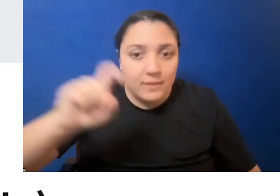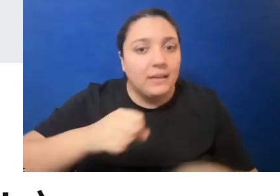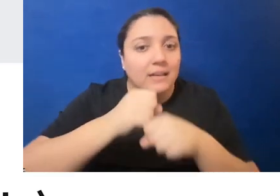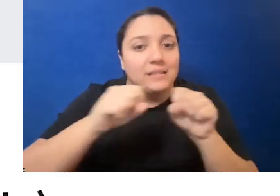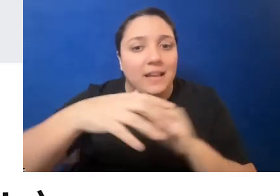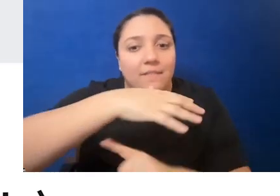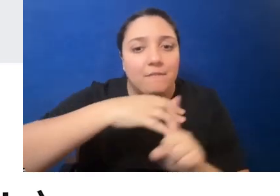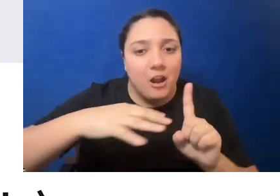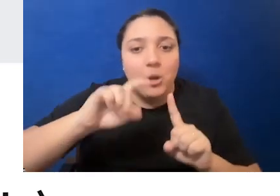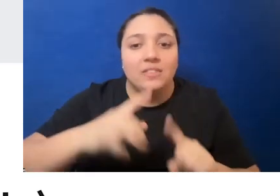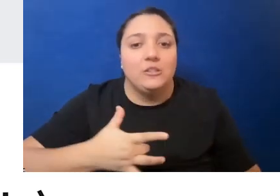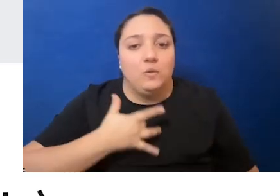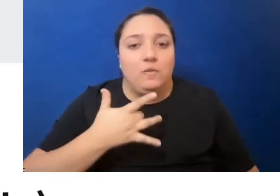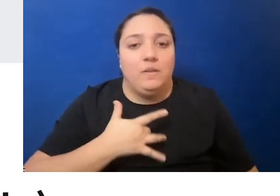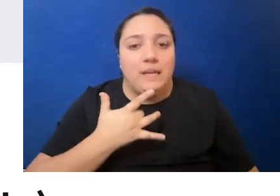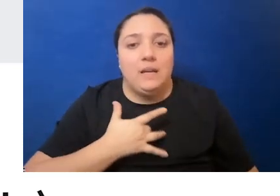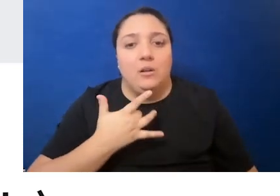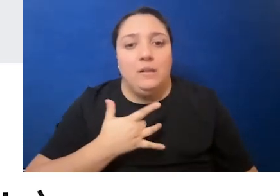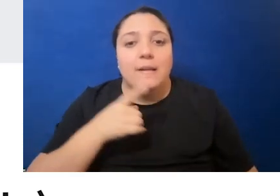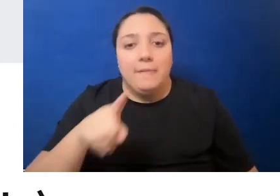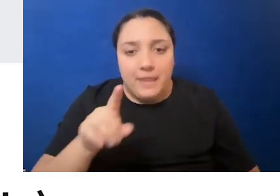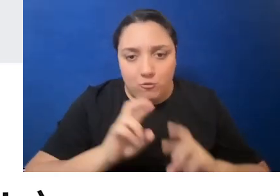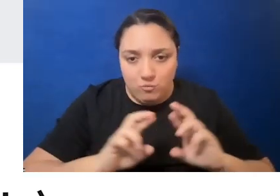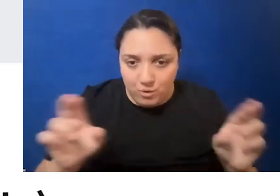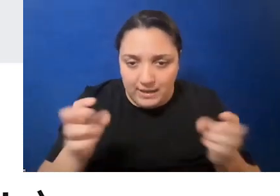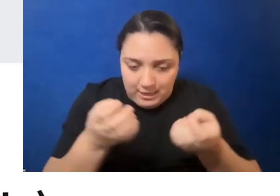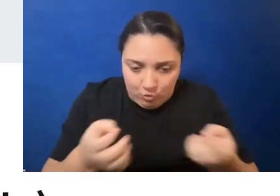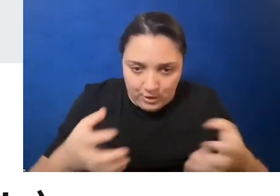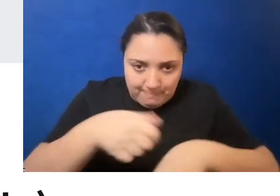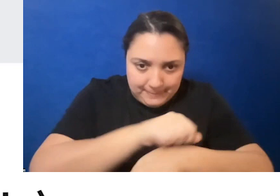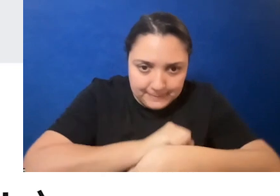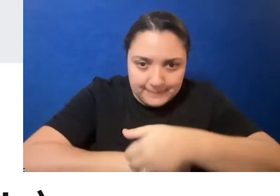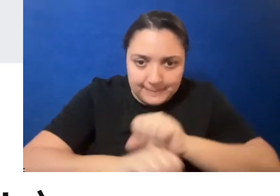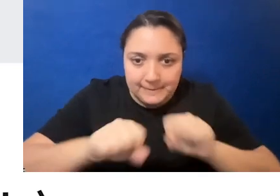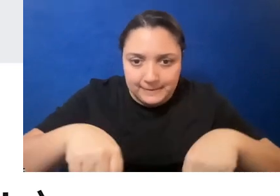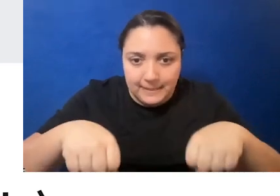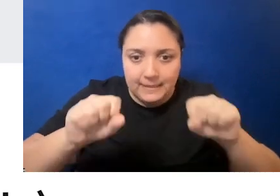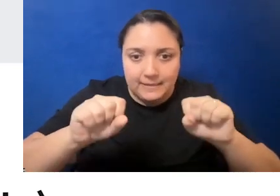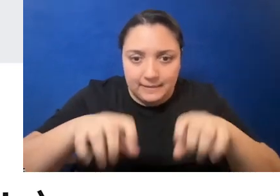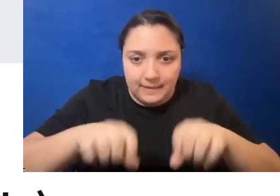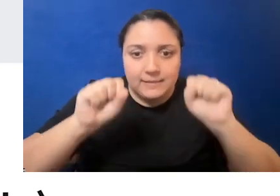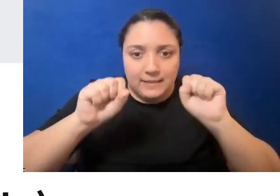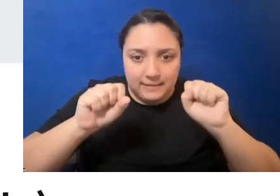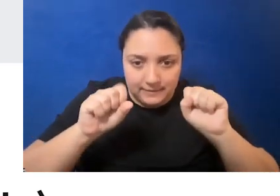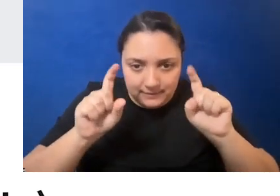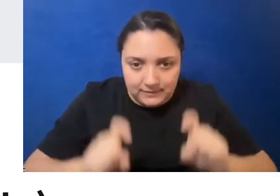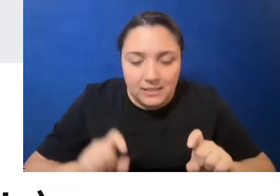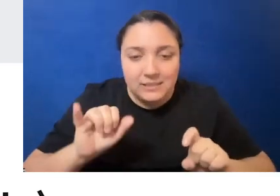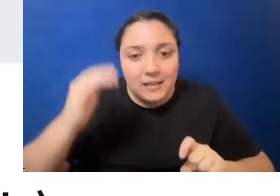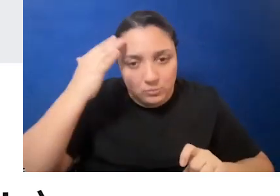THEY HAVE TO HAVE THAT SAFE ENVIRONMENT, THEY NEED TO FEEL THEY ARE EQUIPPED TO TAKE THIS TEST, THAT IS WHAT HAPPENS WHEN